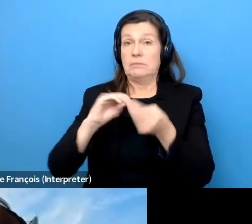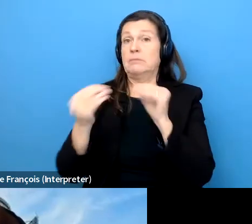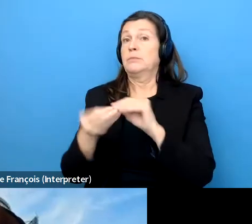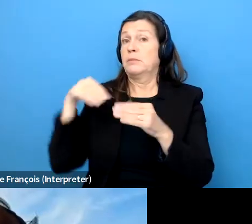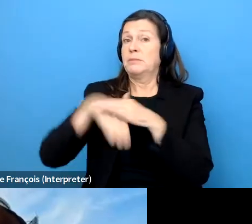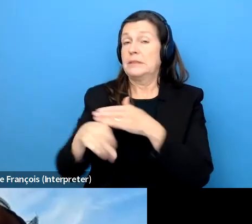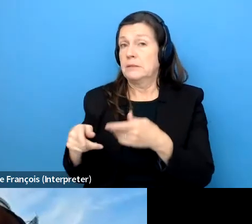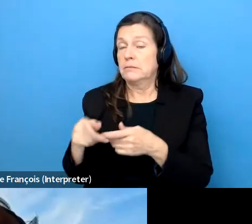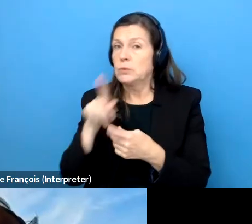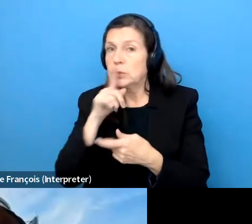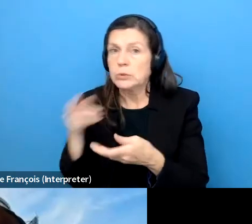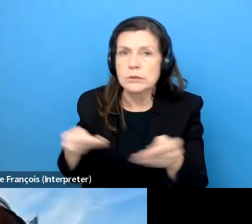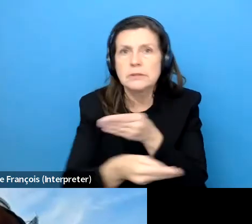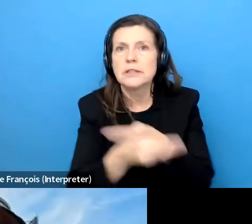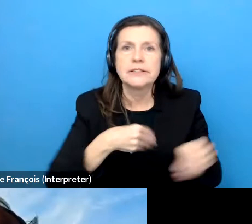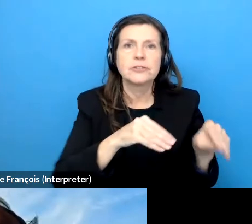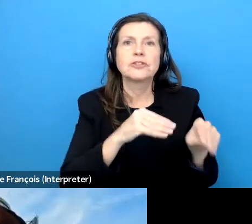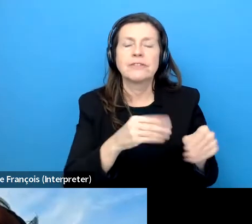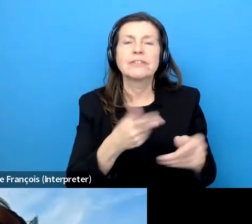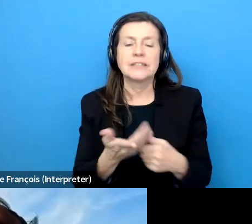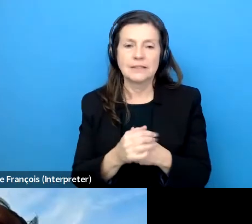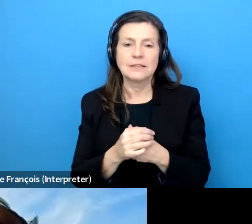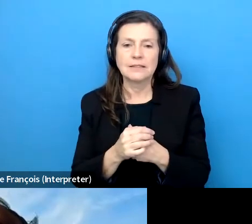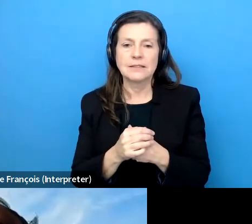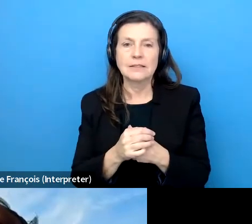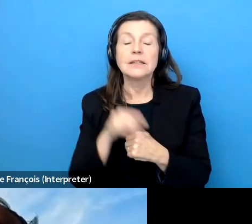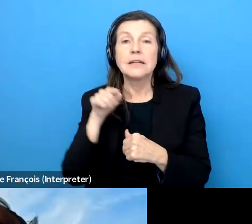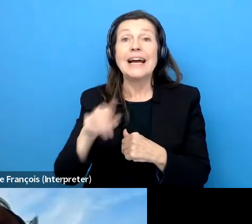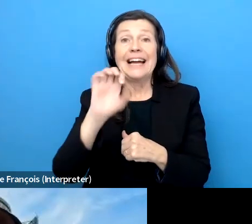Citizens in the EU also take part in this activity in high numbers,